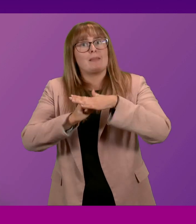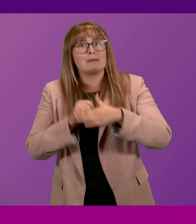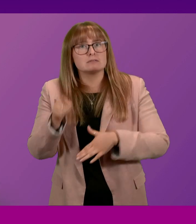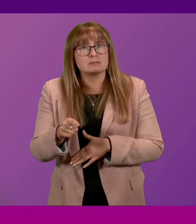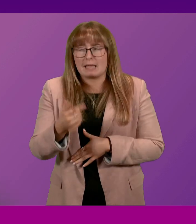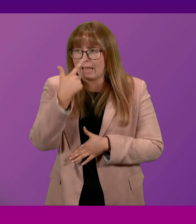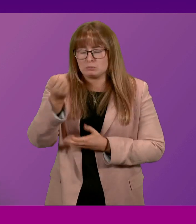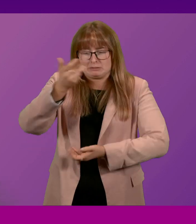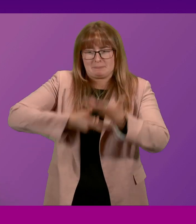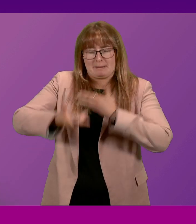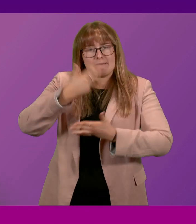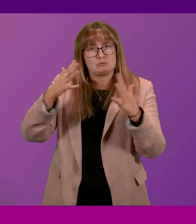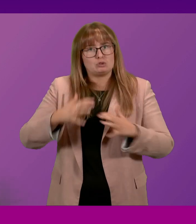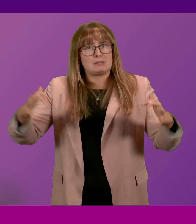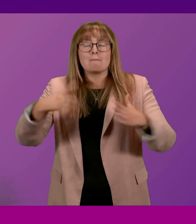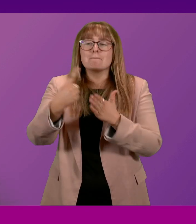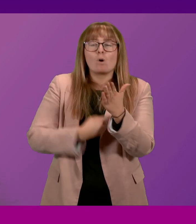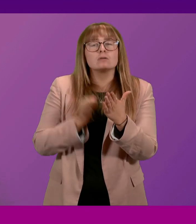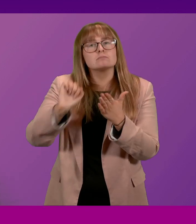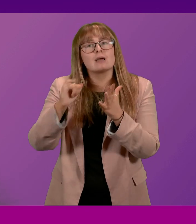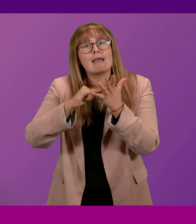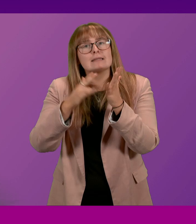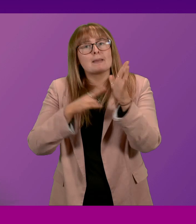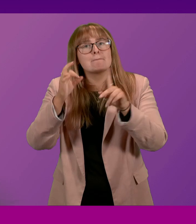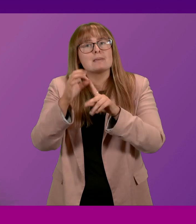chamber how the policies of his Scottish National Party Government and the budget